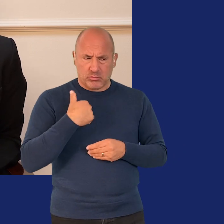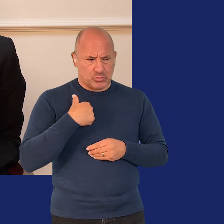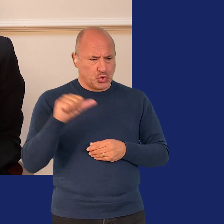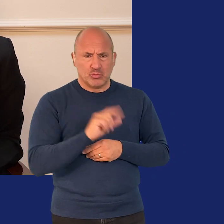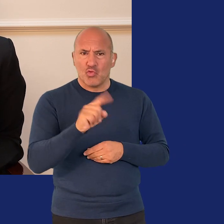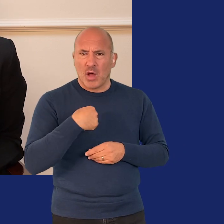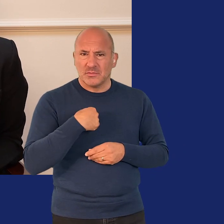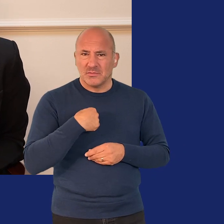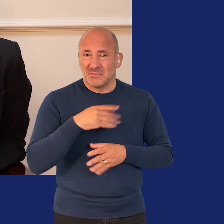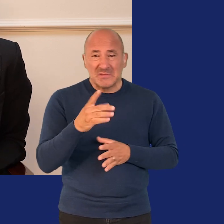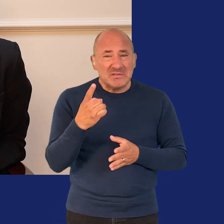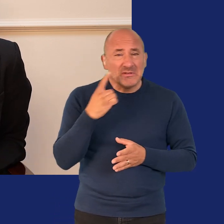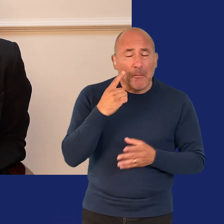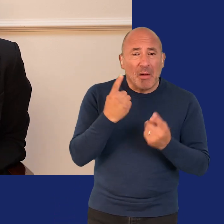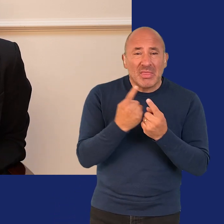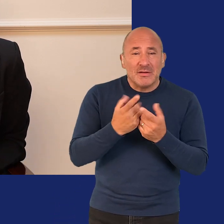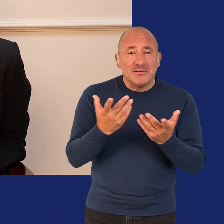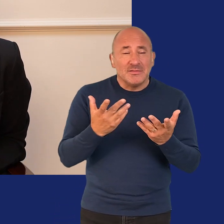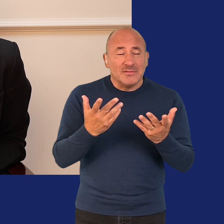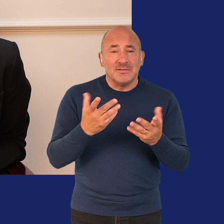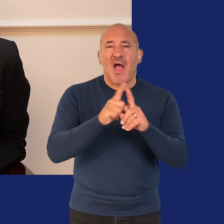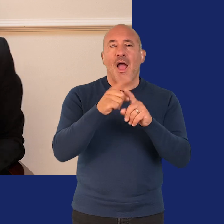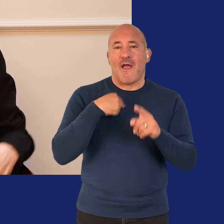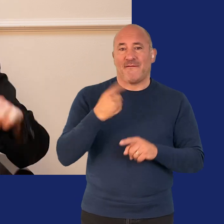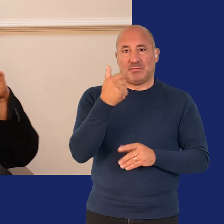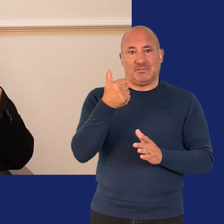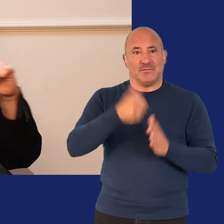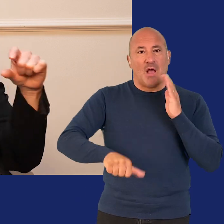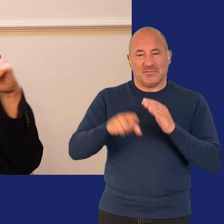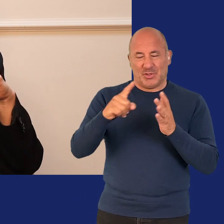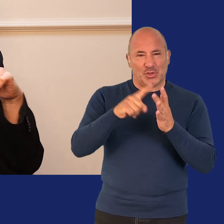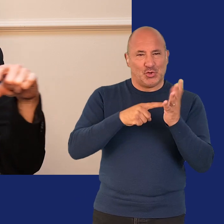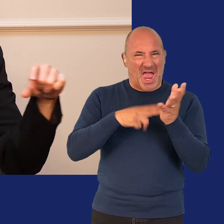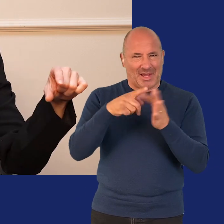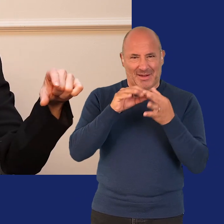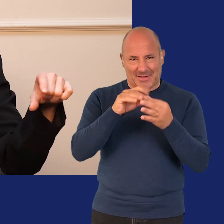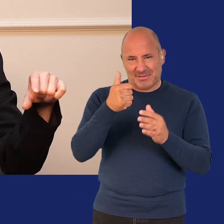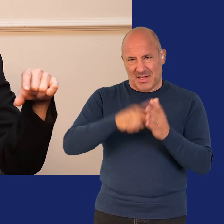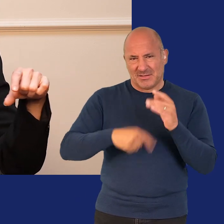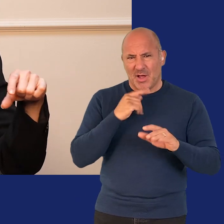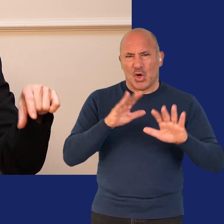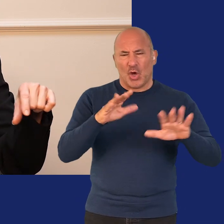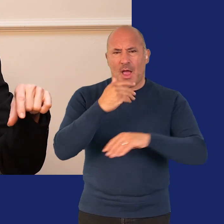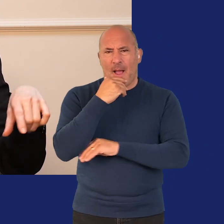You know, when, when we first started, um, working with Jane and we said, look, we've kind of got this disclaimer in the job advert, but I said,